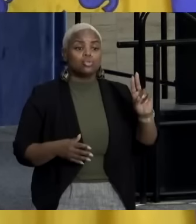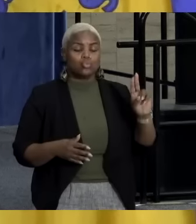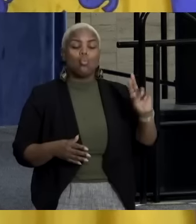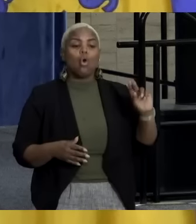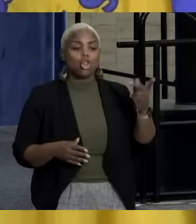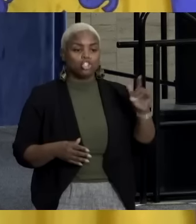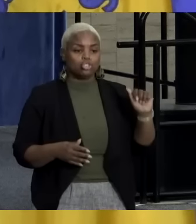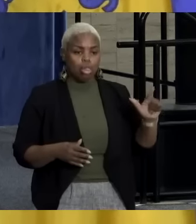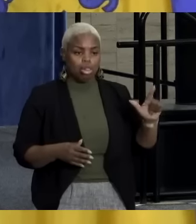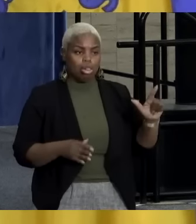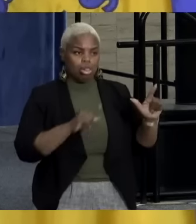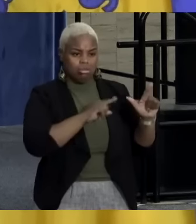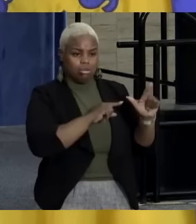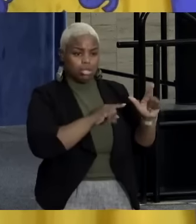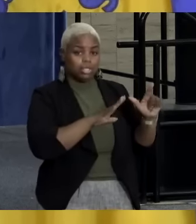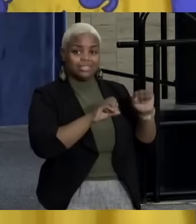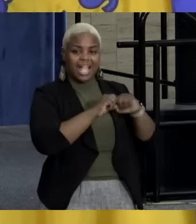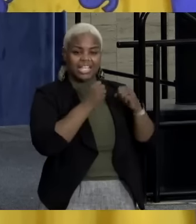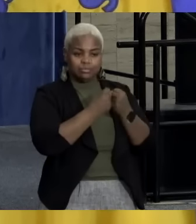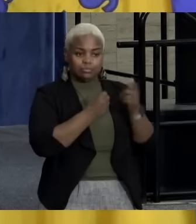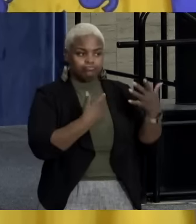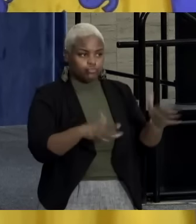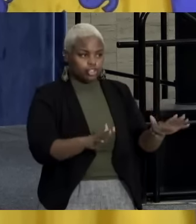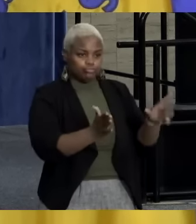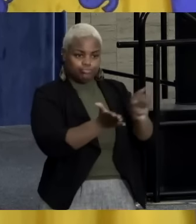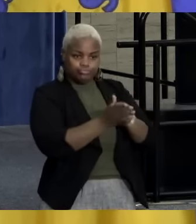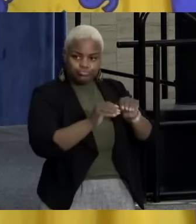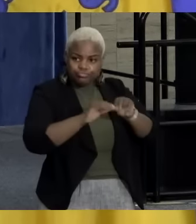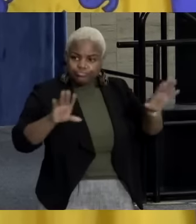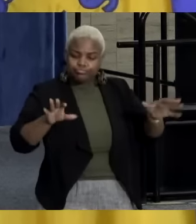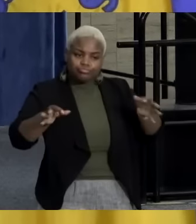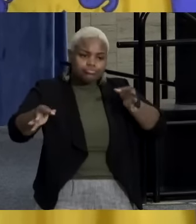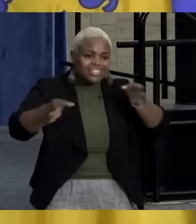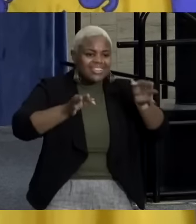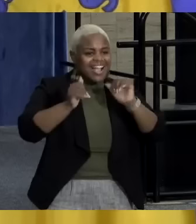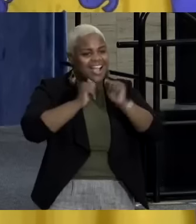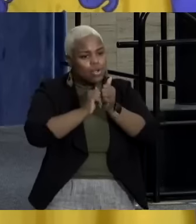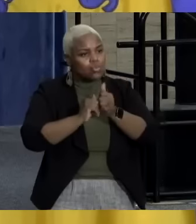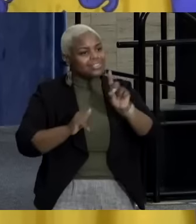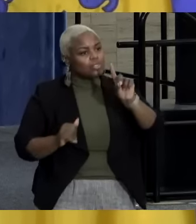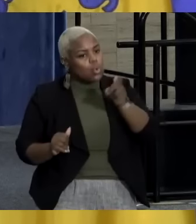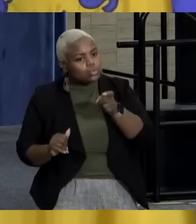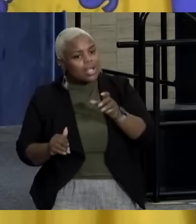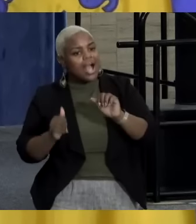specialties that explain how to diagnose and treat the genital urinary syndrome of menopause,